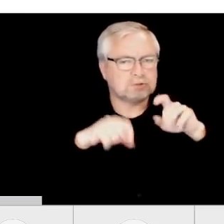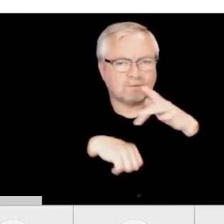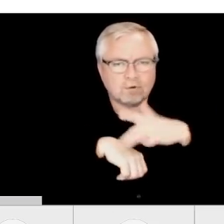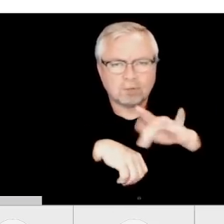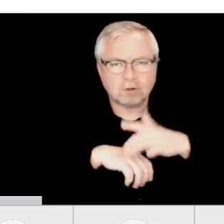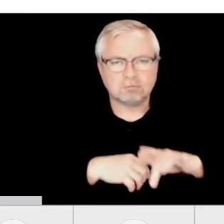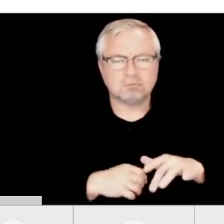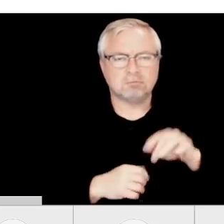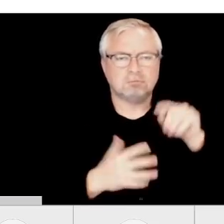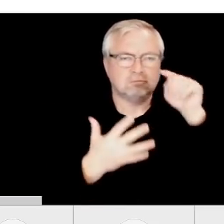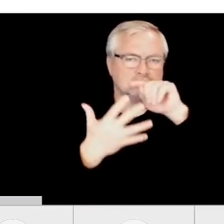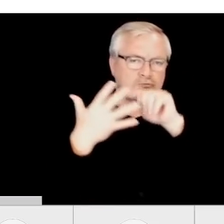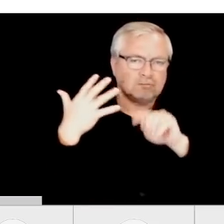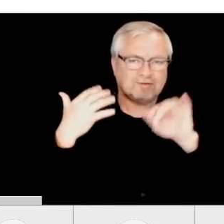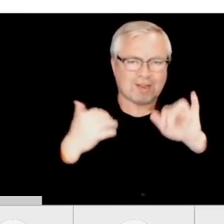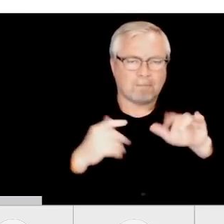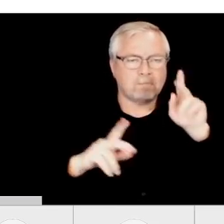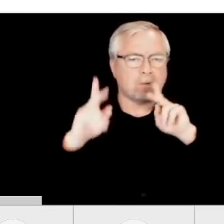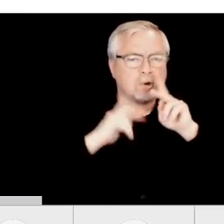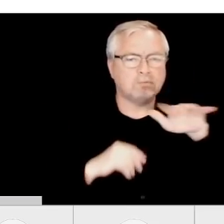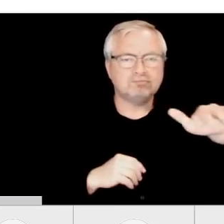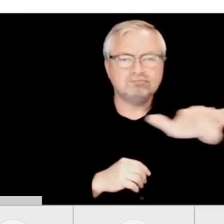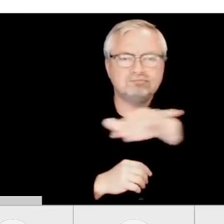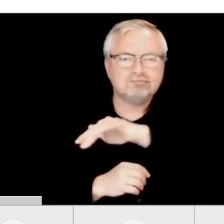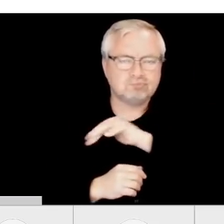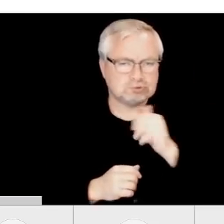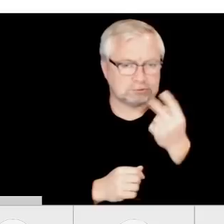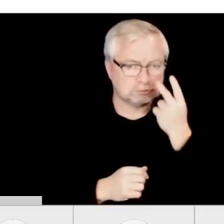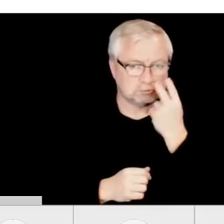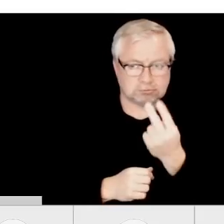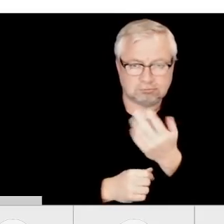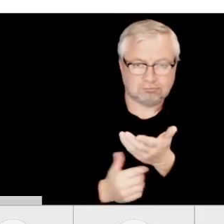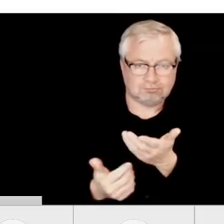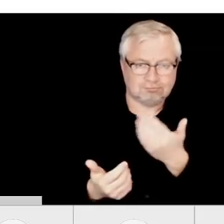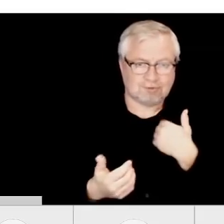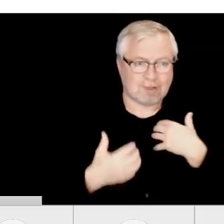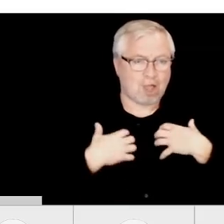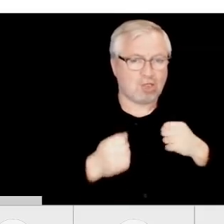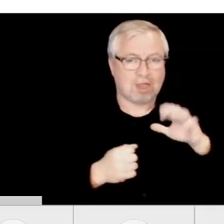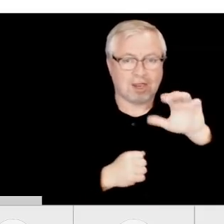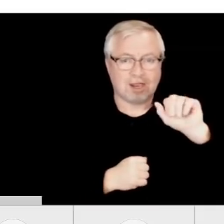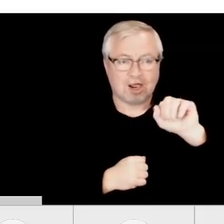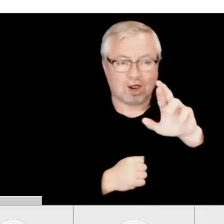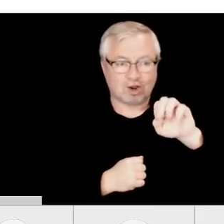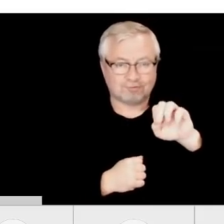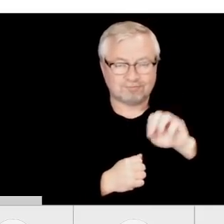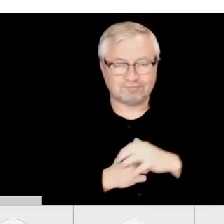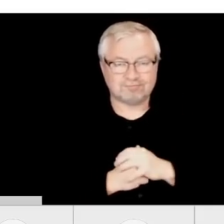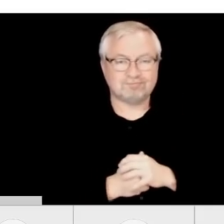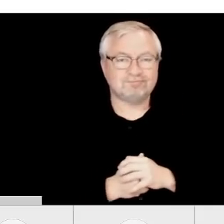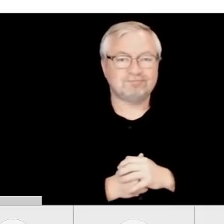understands that as well as healthcare providers, and once these protocols are